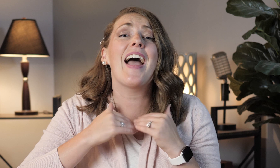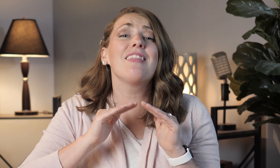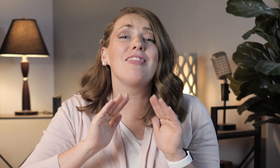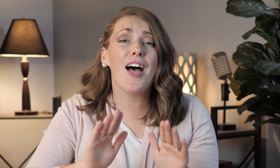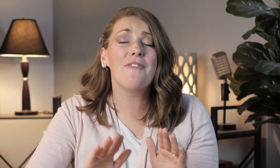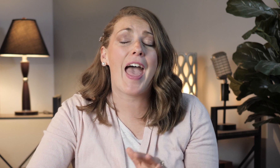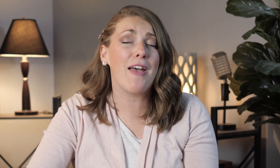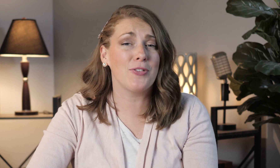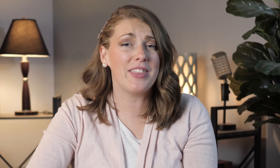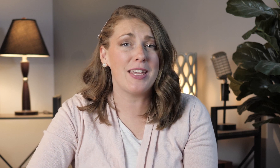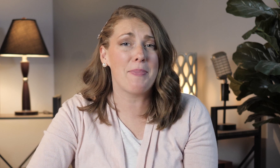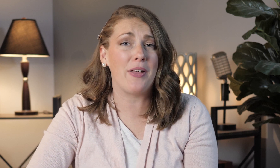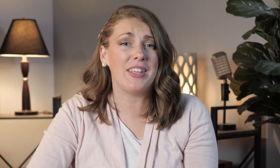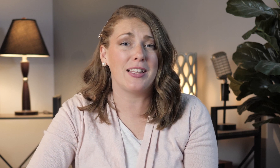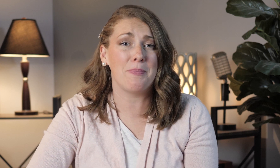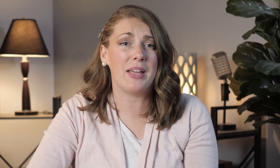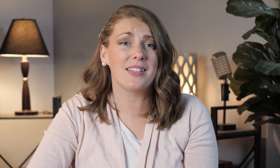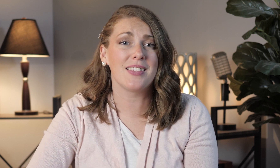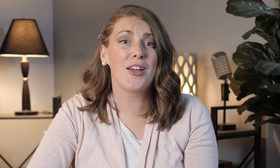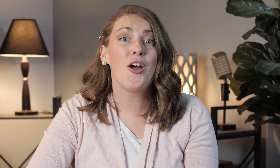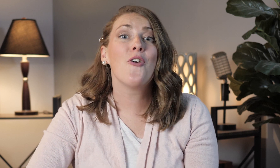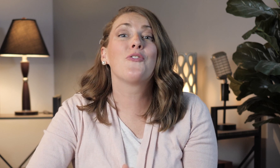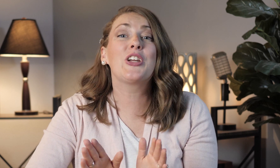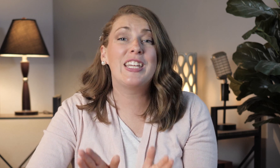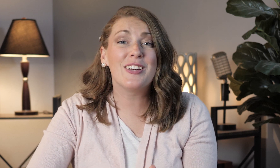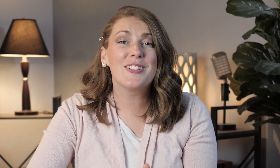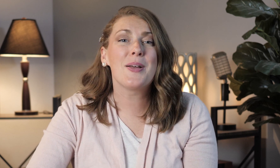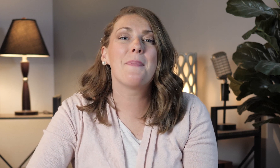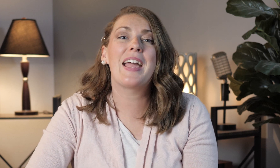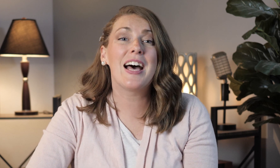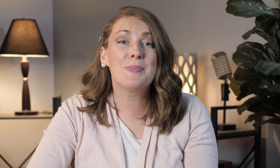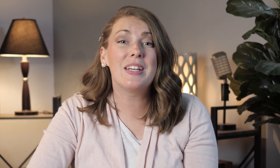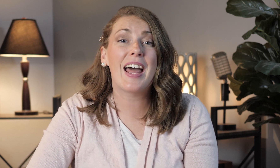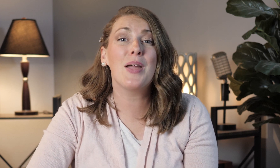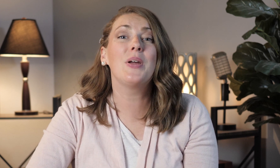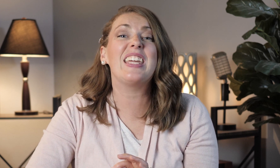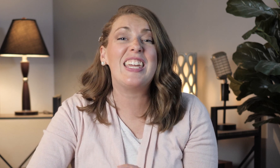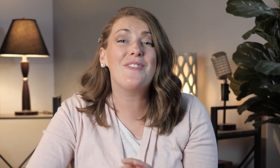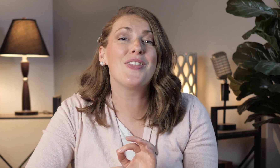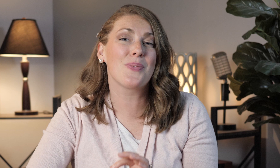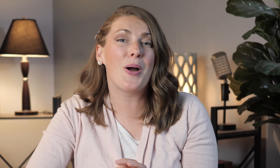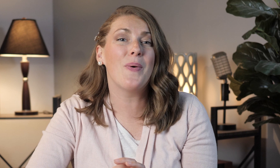I love everything about the olympics. For years my husband and I would even throw